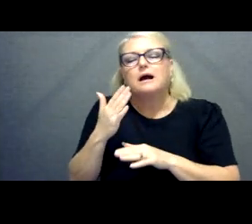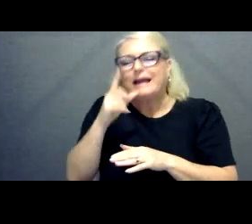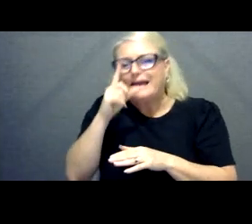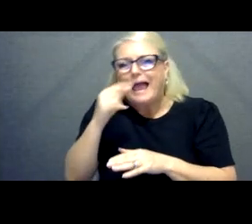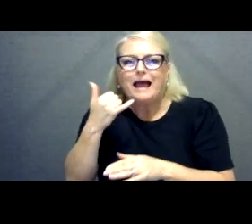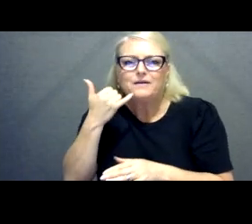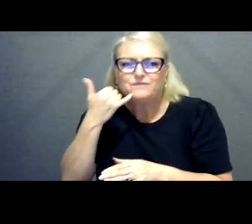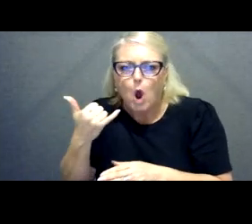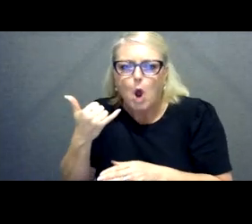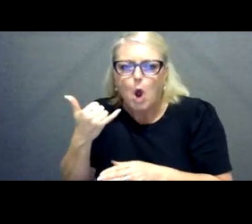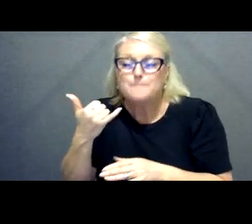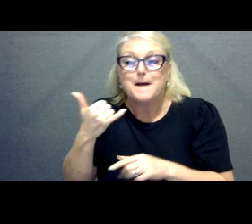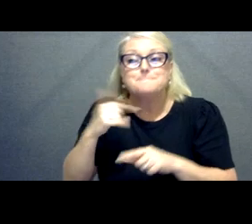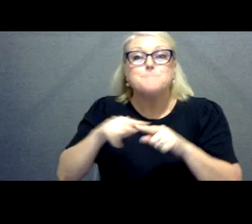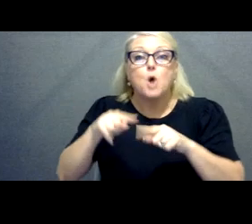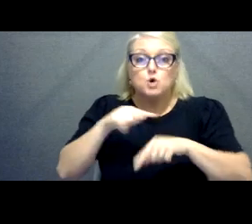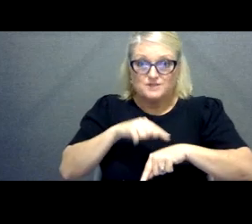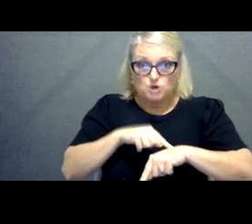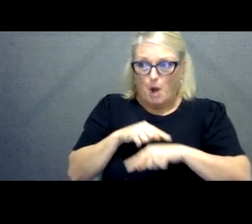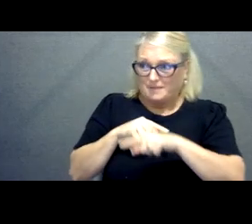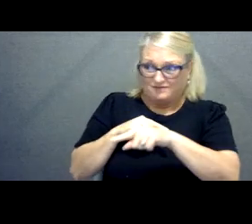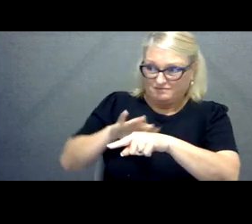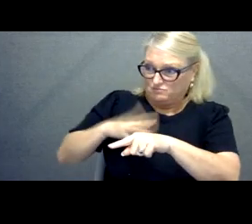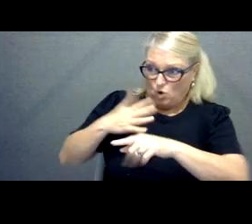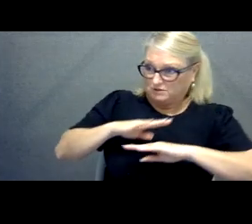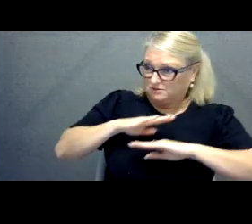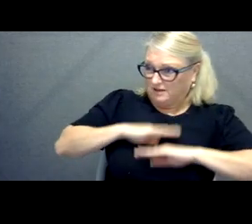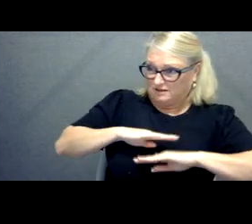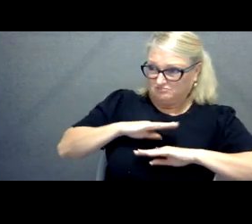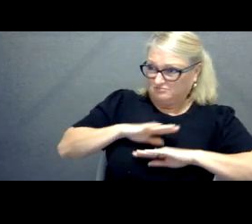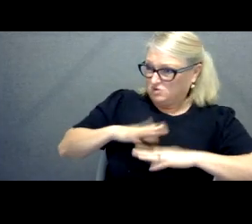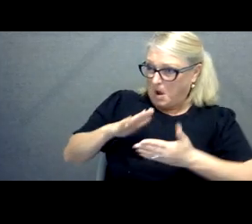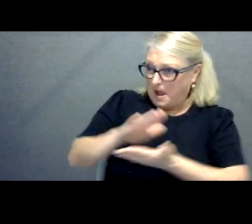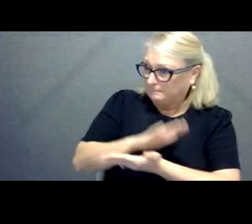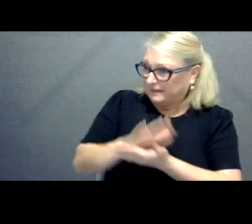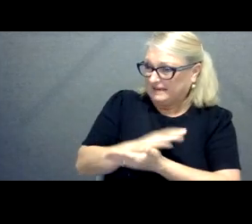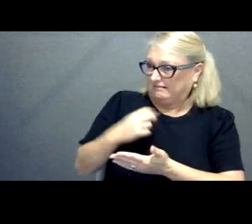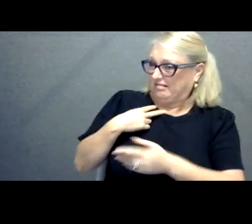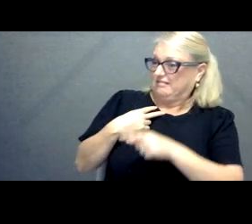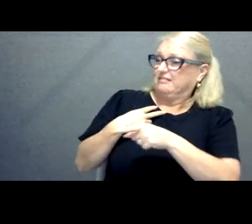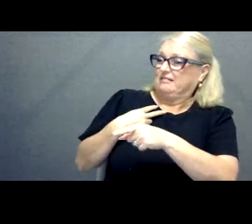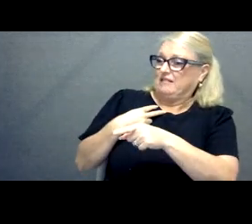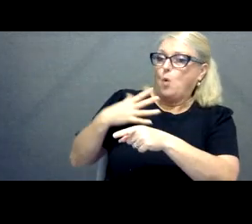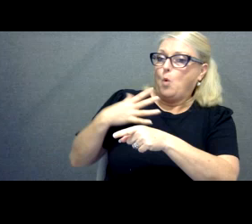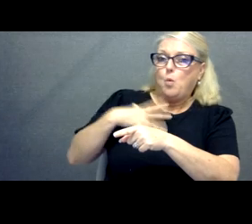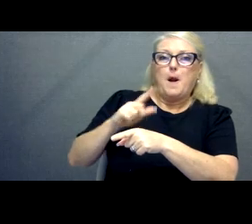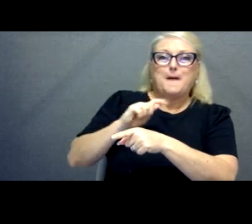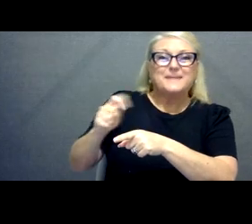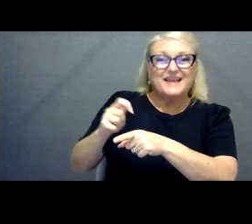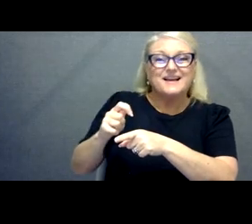if if you're seeking a review on behalf of your client or your client's come to you unhappy about